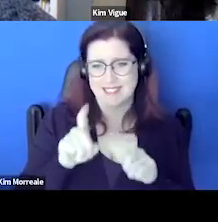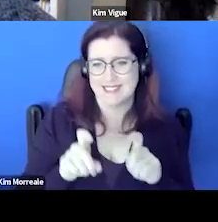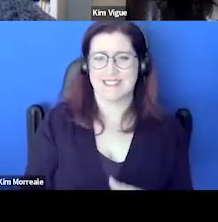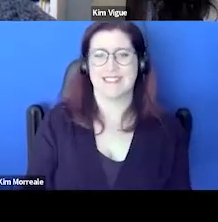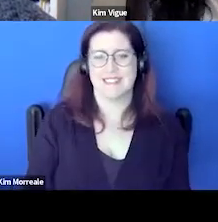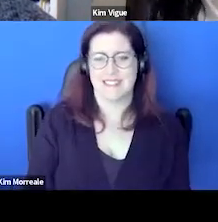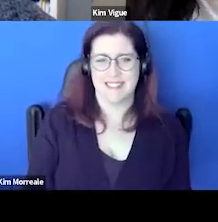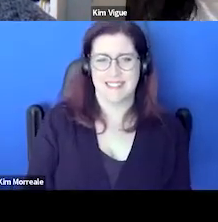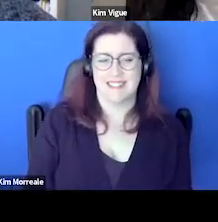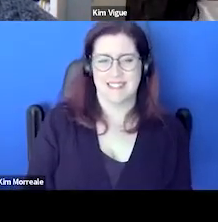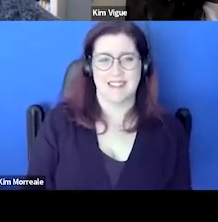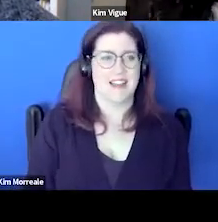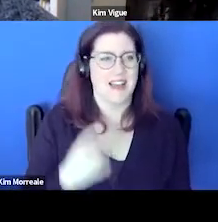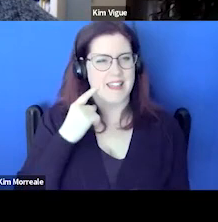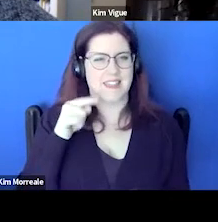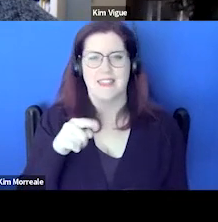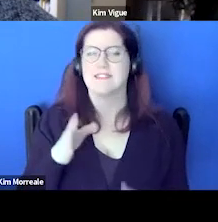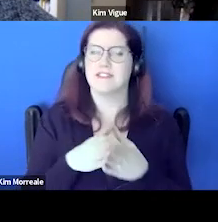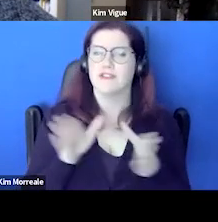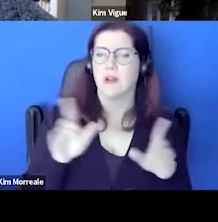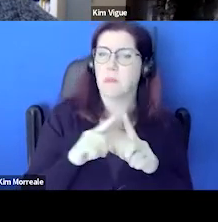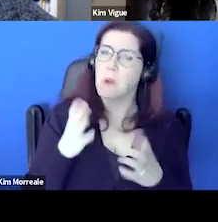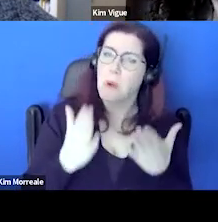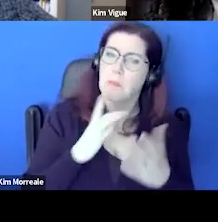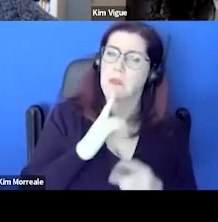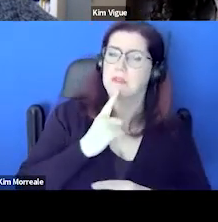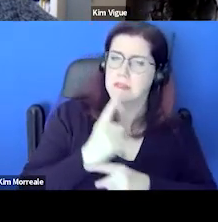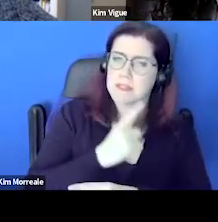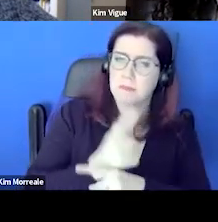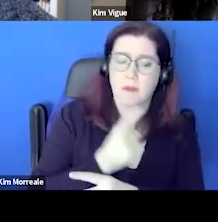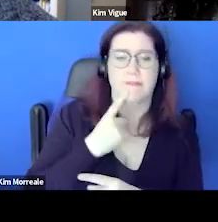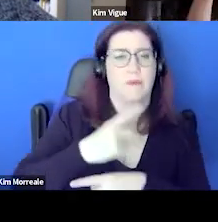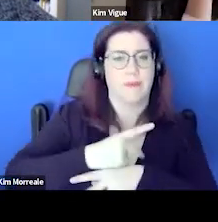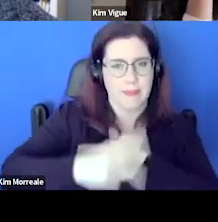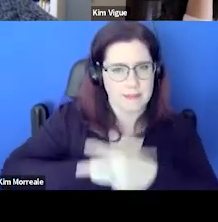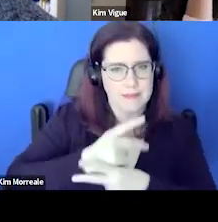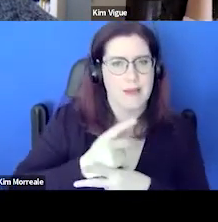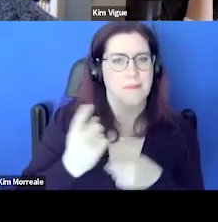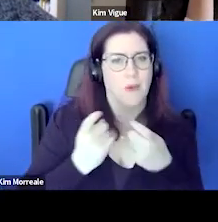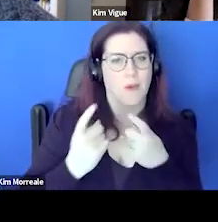I think this one is very general, but probably very typical of the types of questions that are out there.